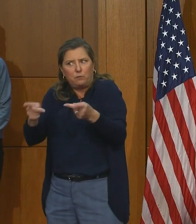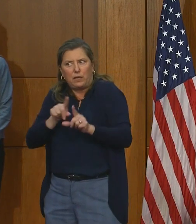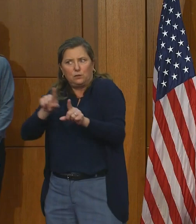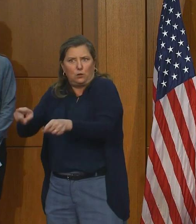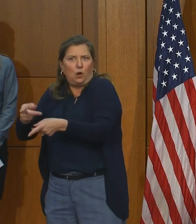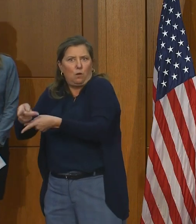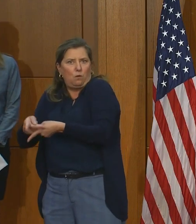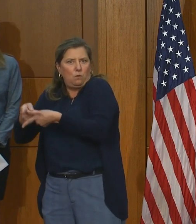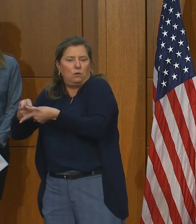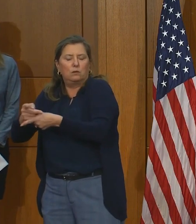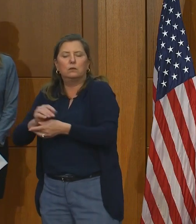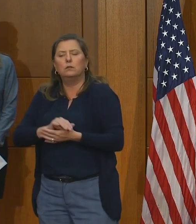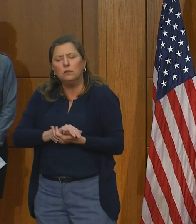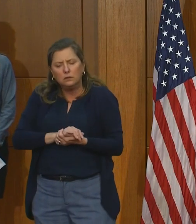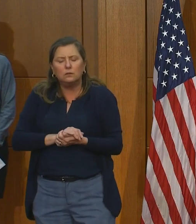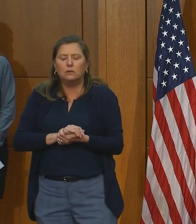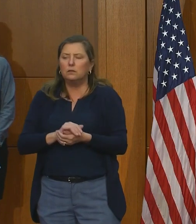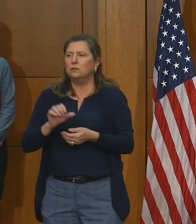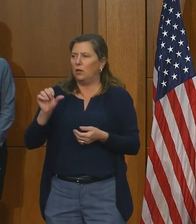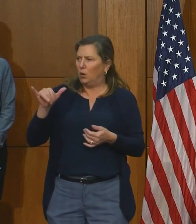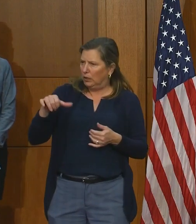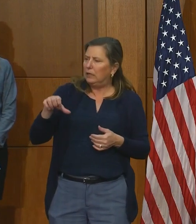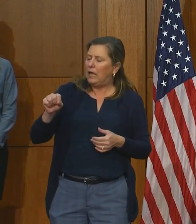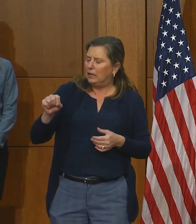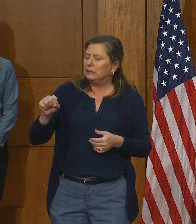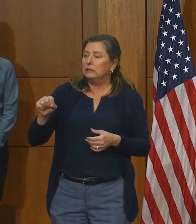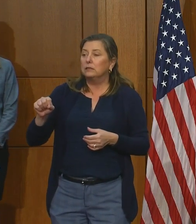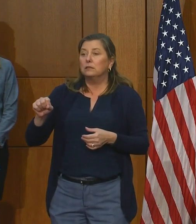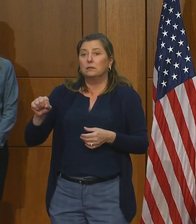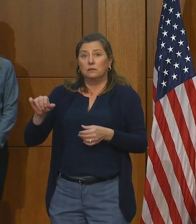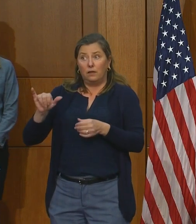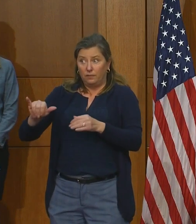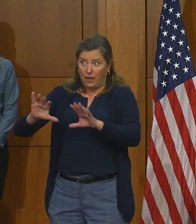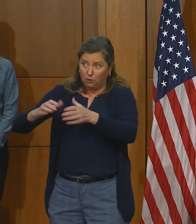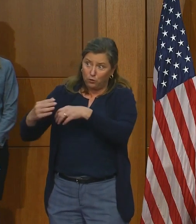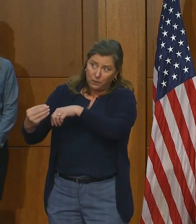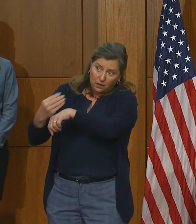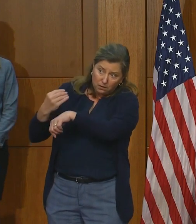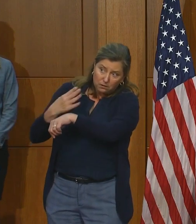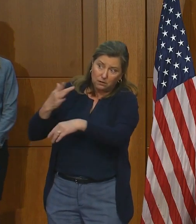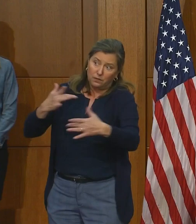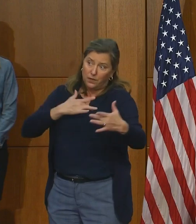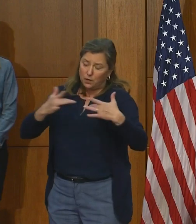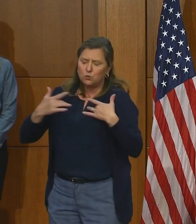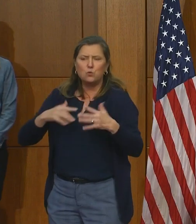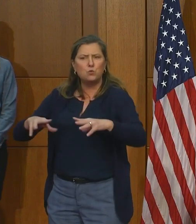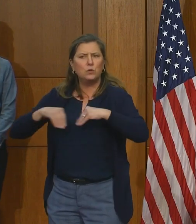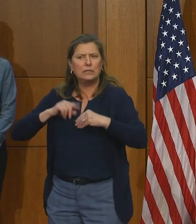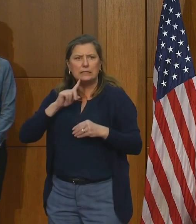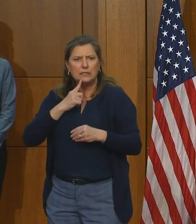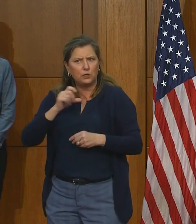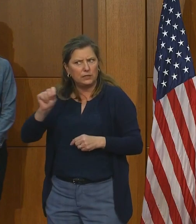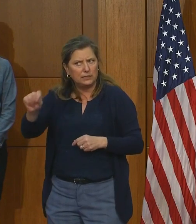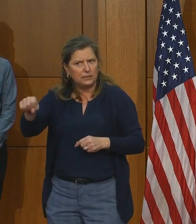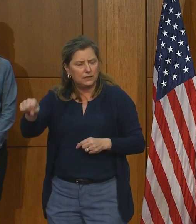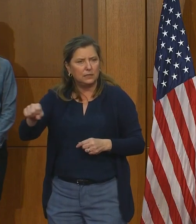THAT THE THAT. HAVE SO SAFE FOR THEIR THEIR CHILDREN TO BE SO